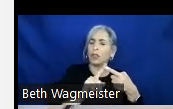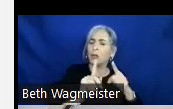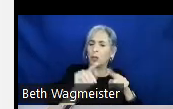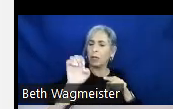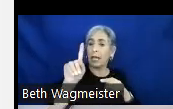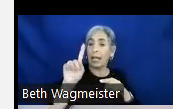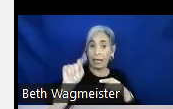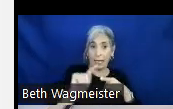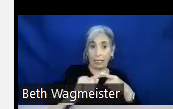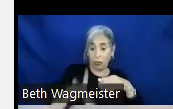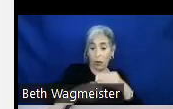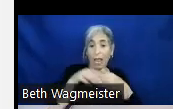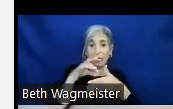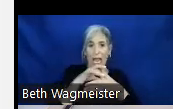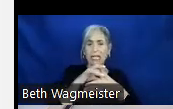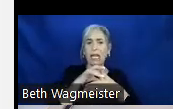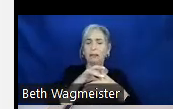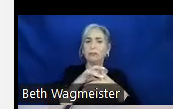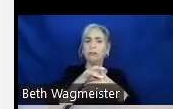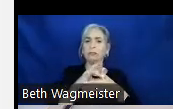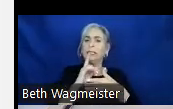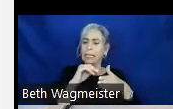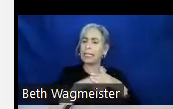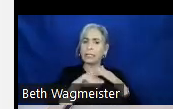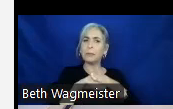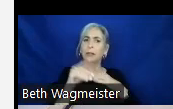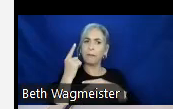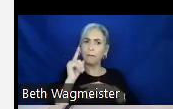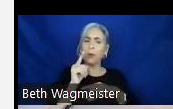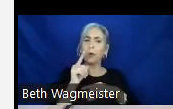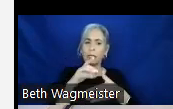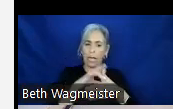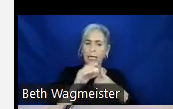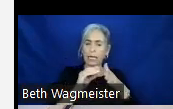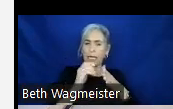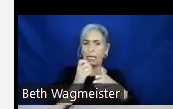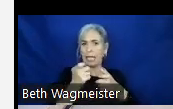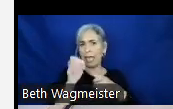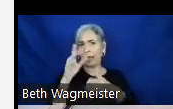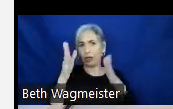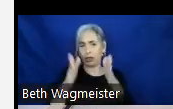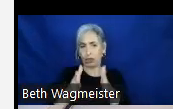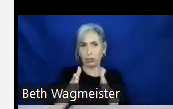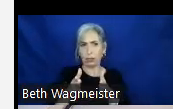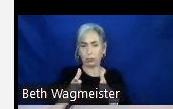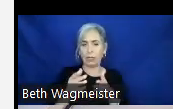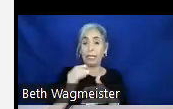edit content. It is accessibility for content editors to make sure if you are University,